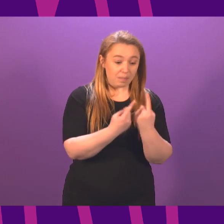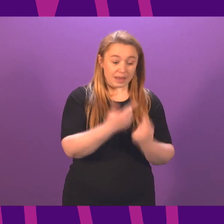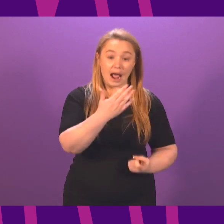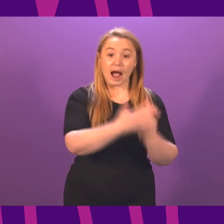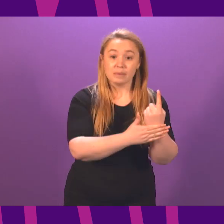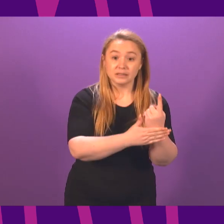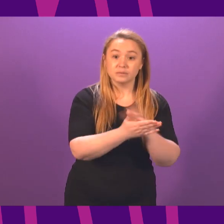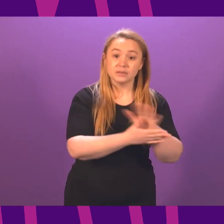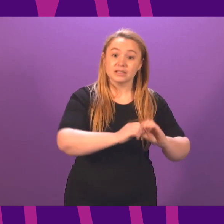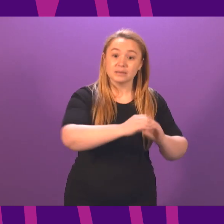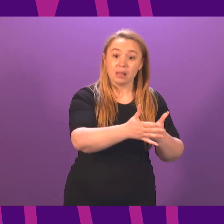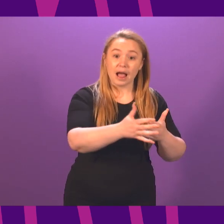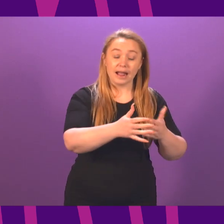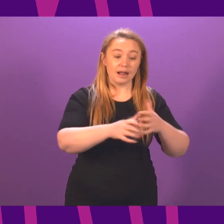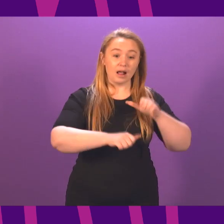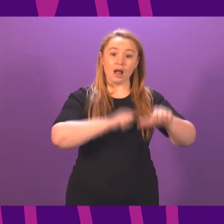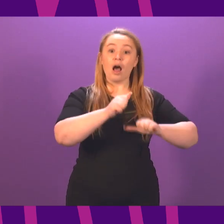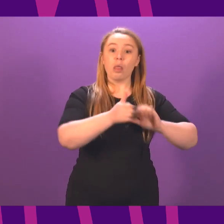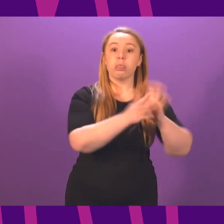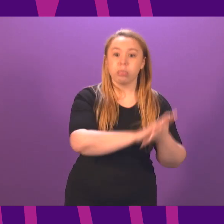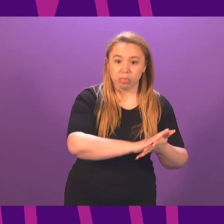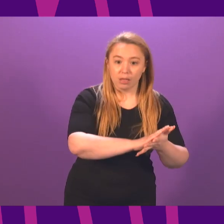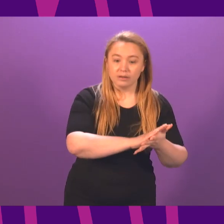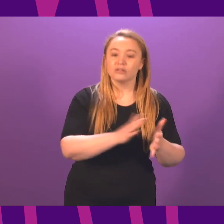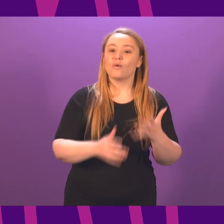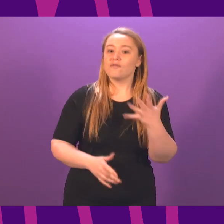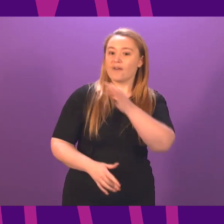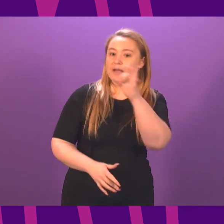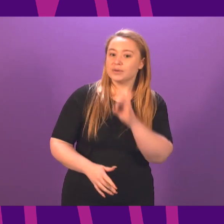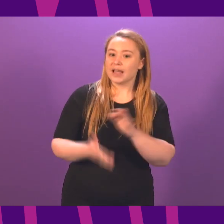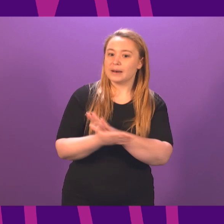just to make sure that we have a cushion so that, if something like that happens,